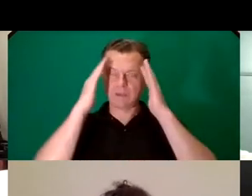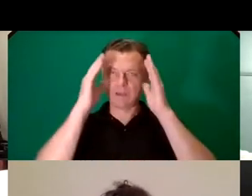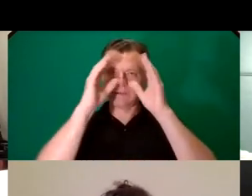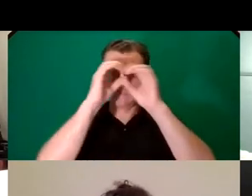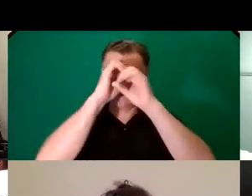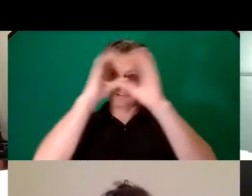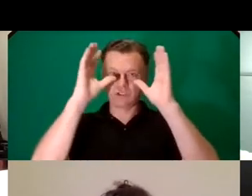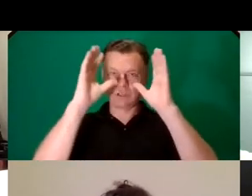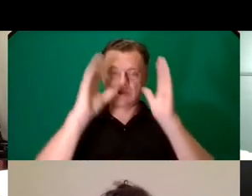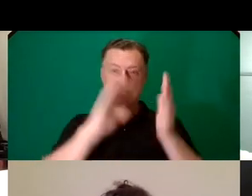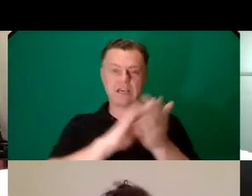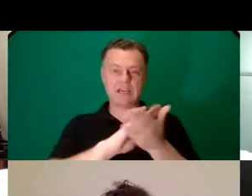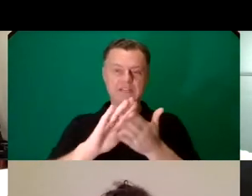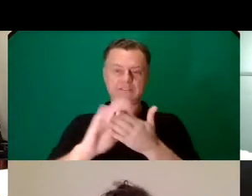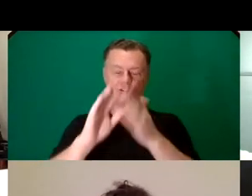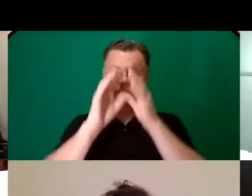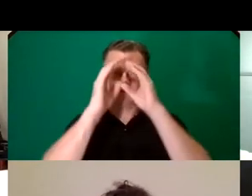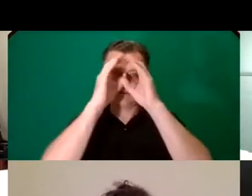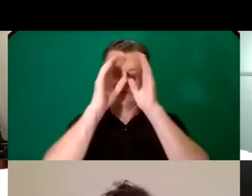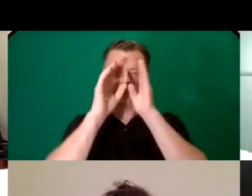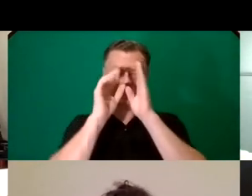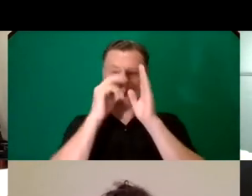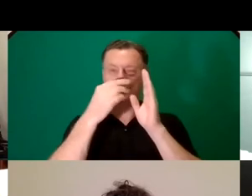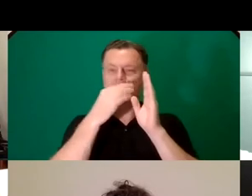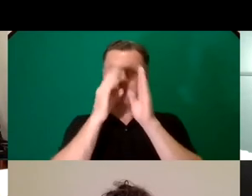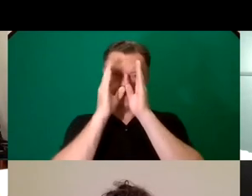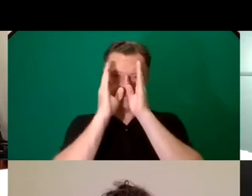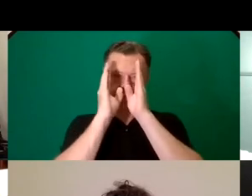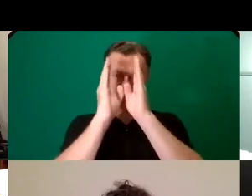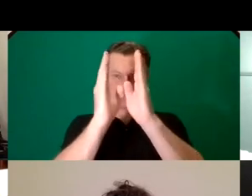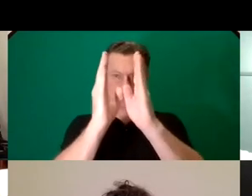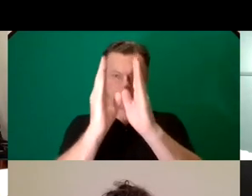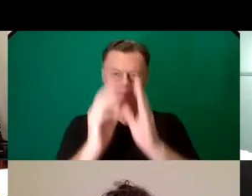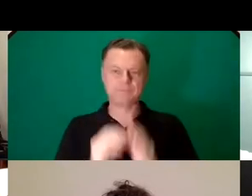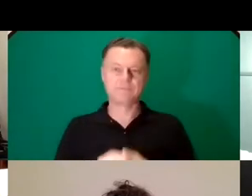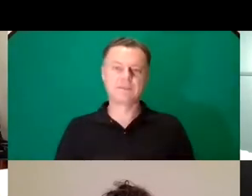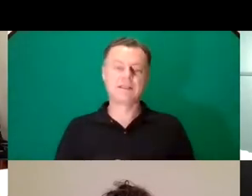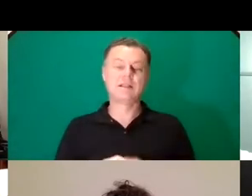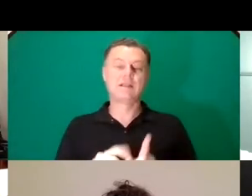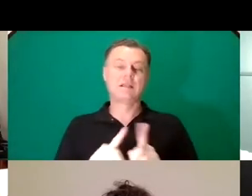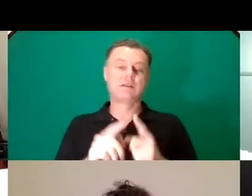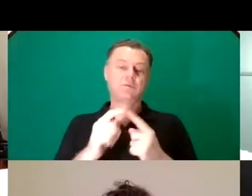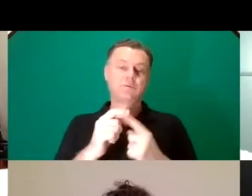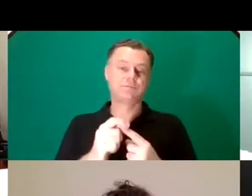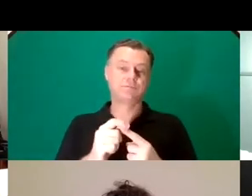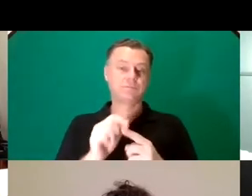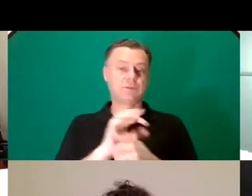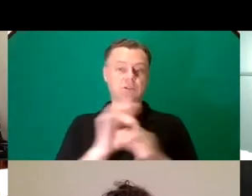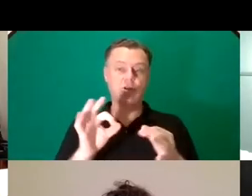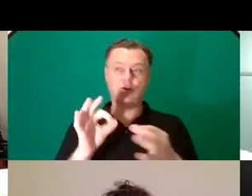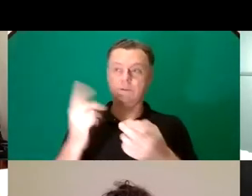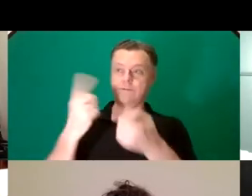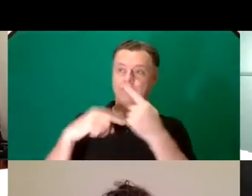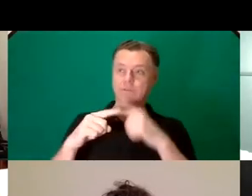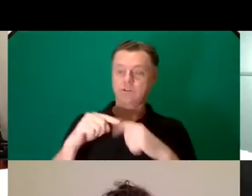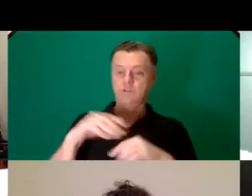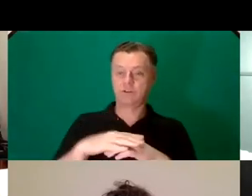of hearing is - be it from not having the information about it and not knowing exactly